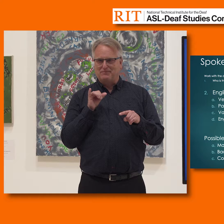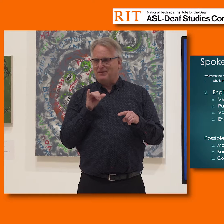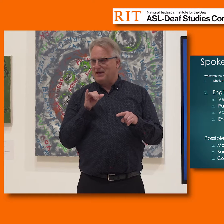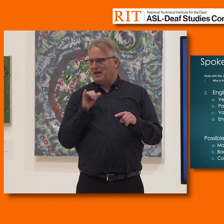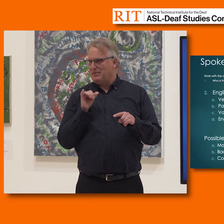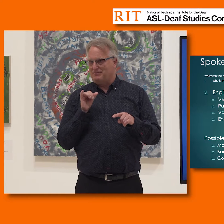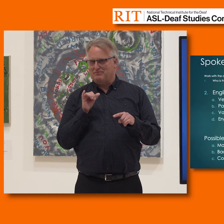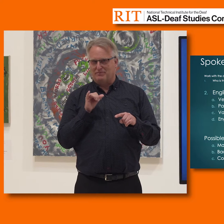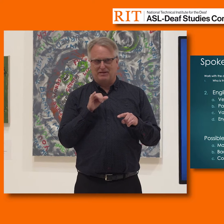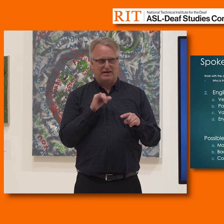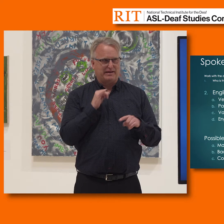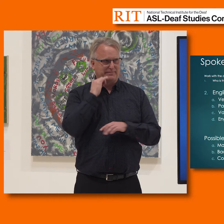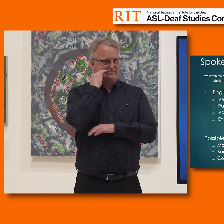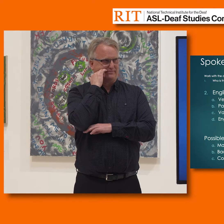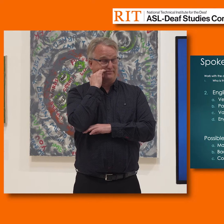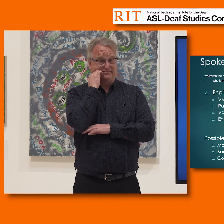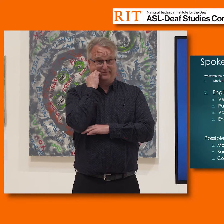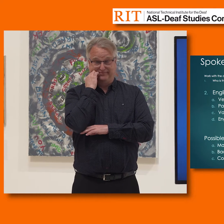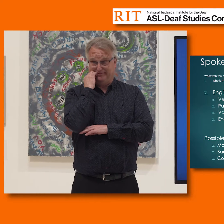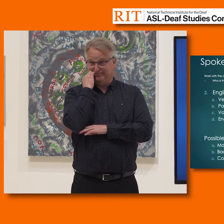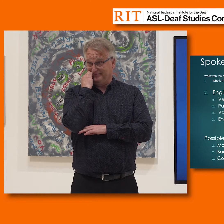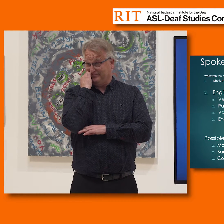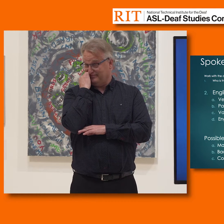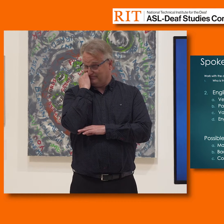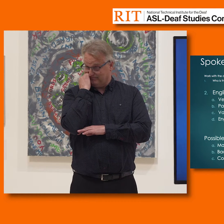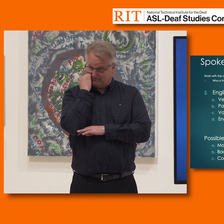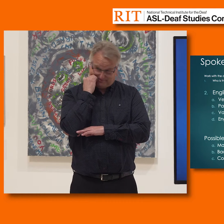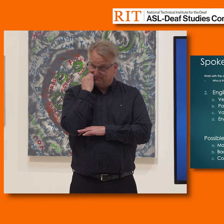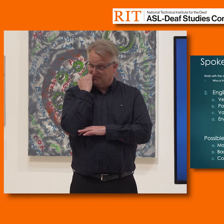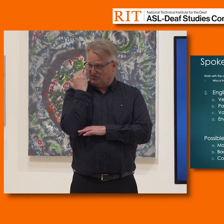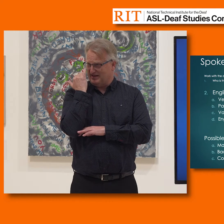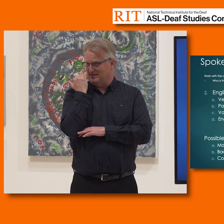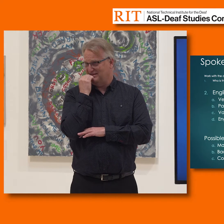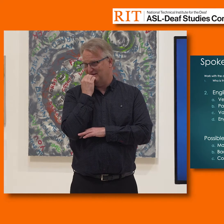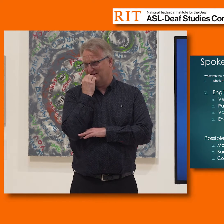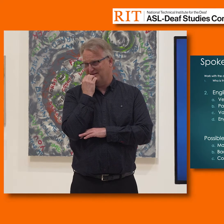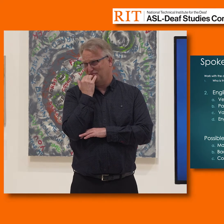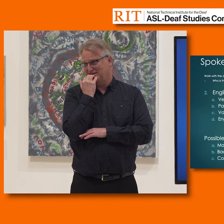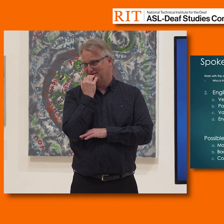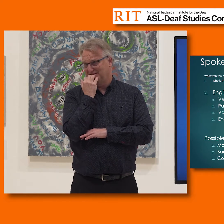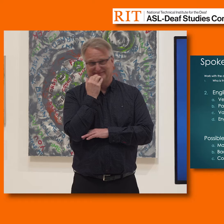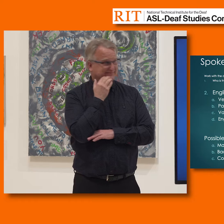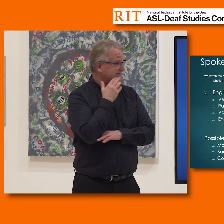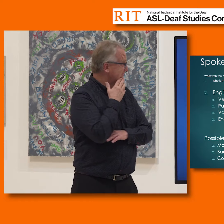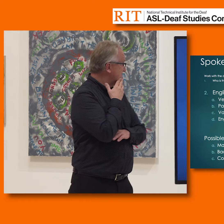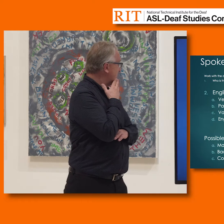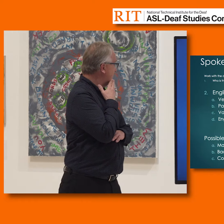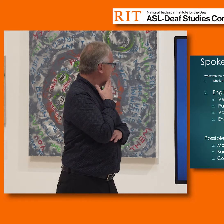and to be very verbose and have a lot of implicit meaning.